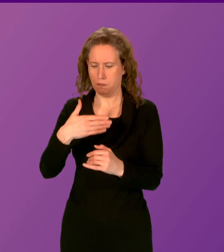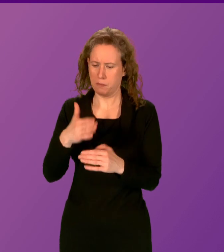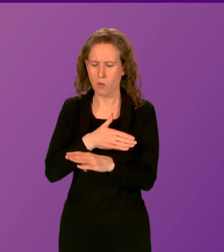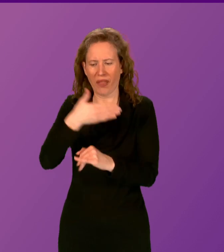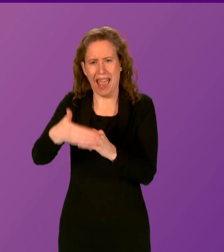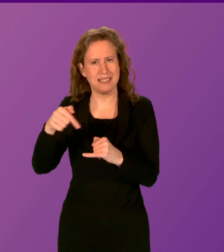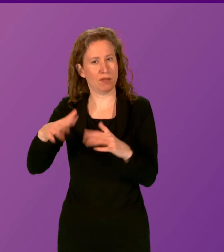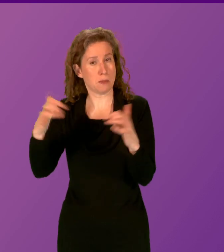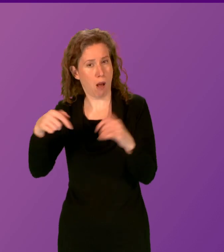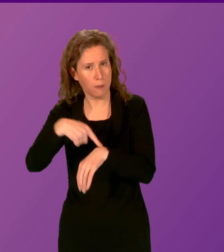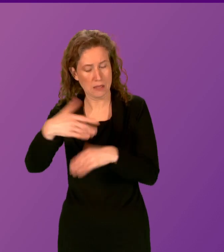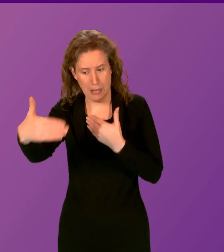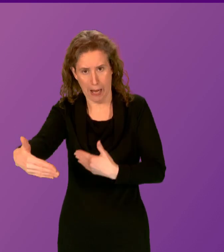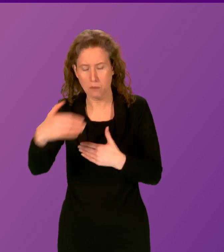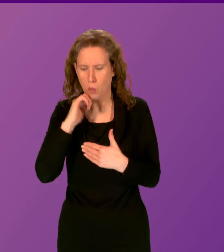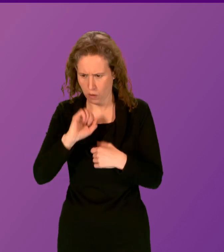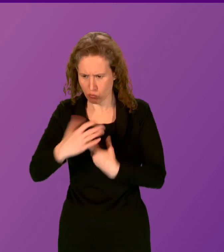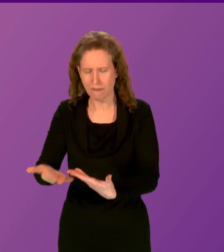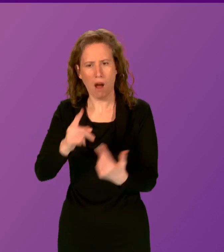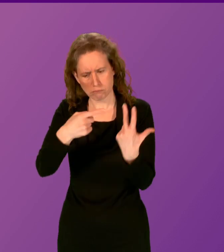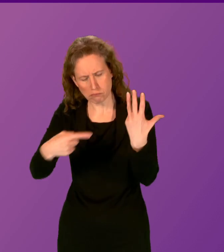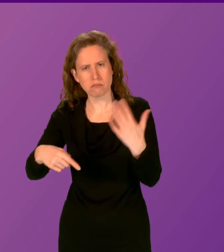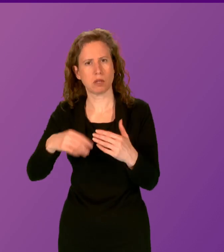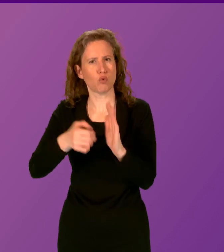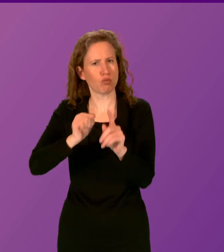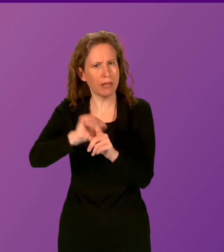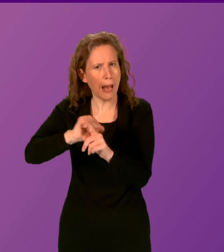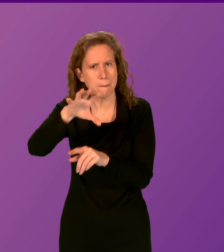The same goes for publicly funded rehab places.